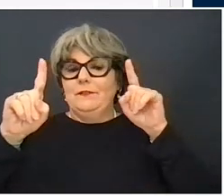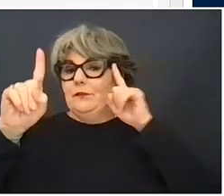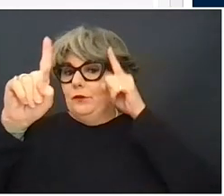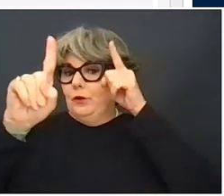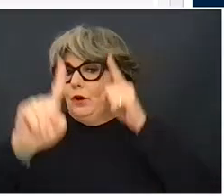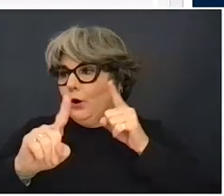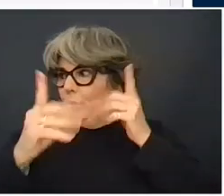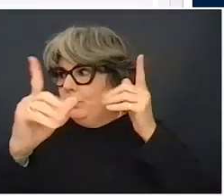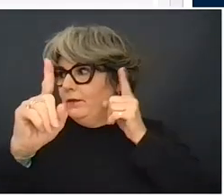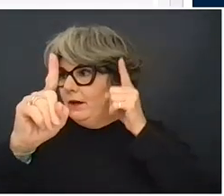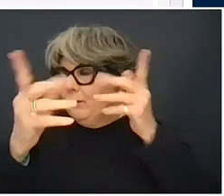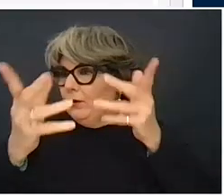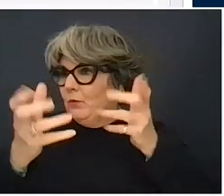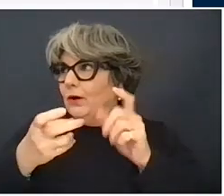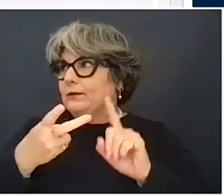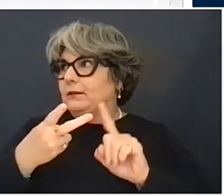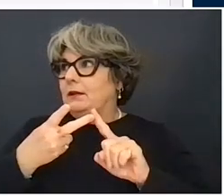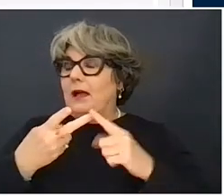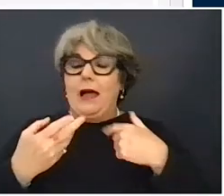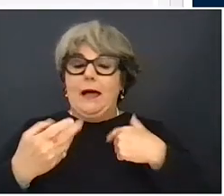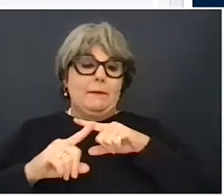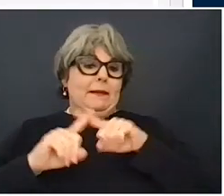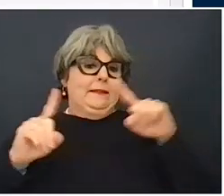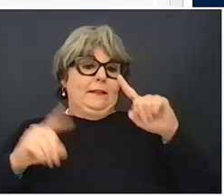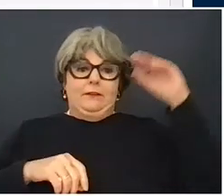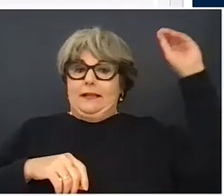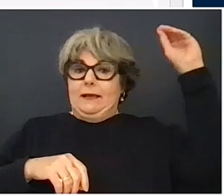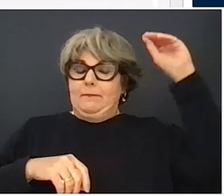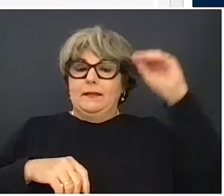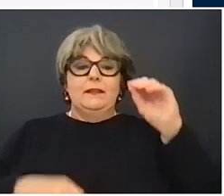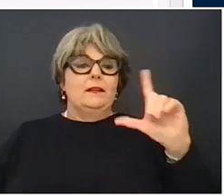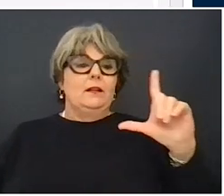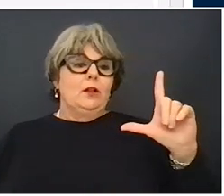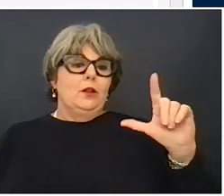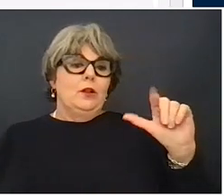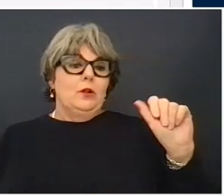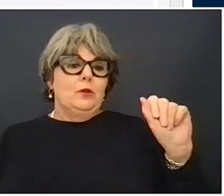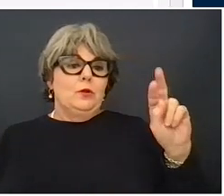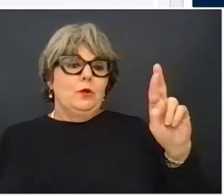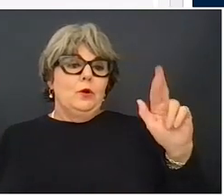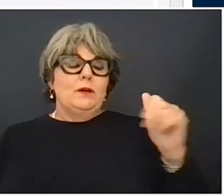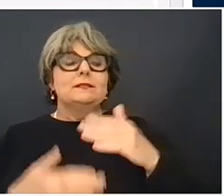I may have a different view than Laura. I think we already have to redact so that the Department can meet its